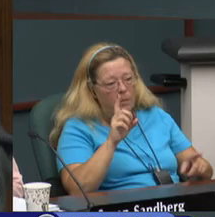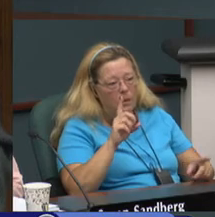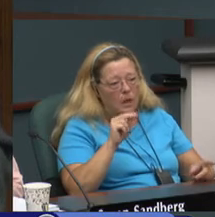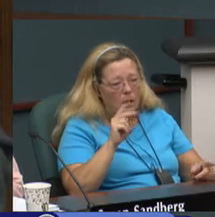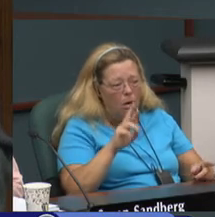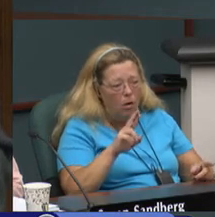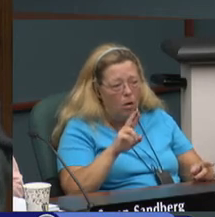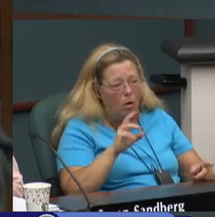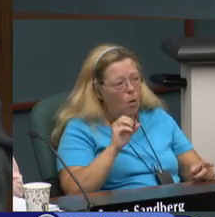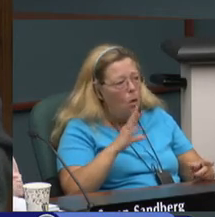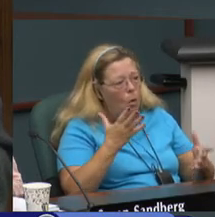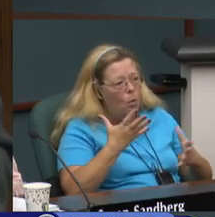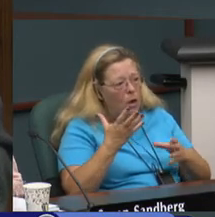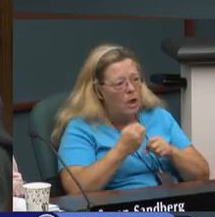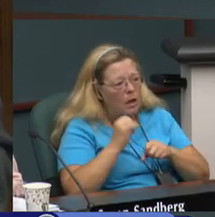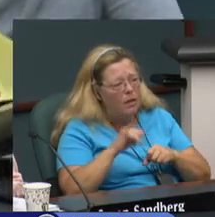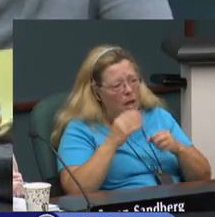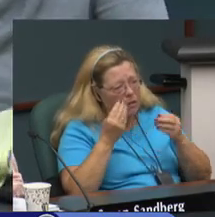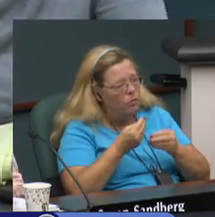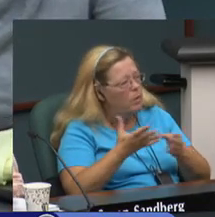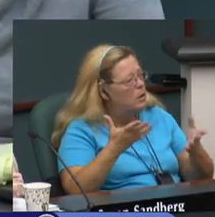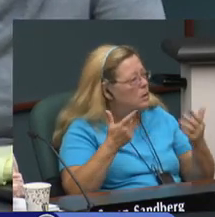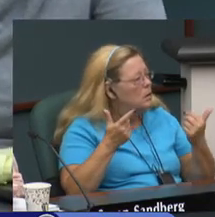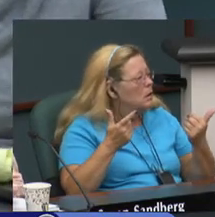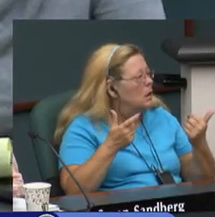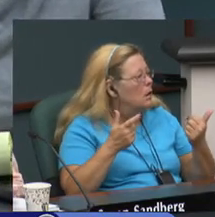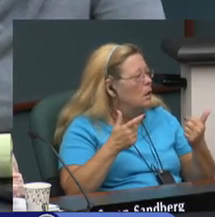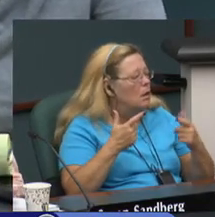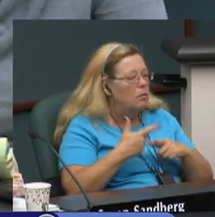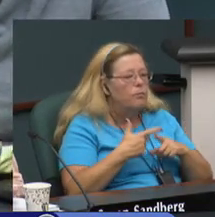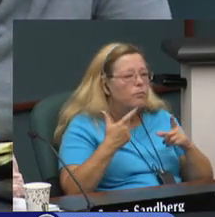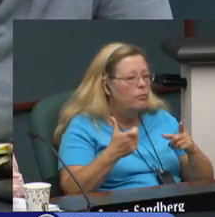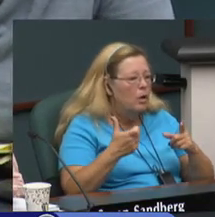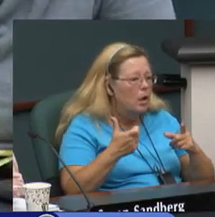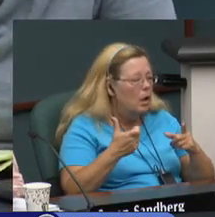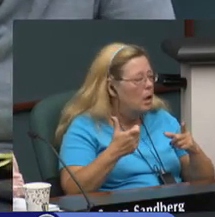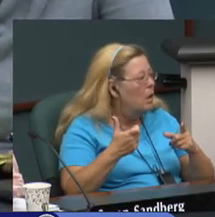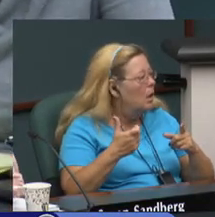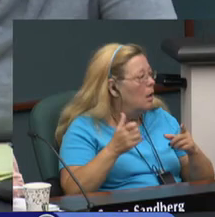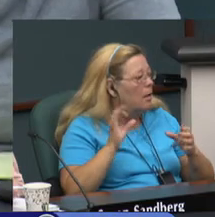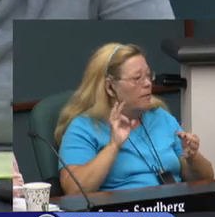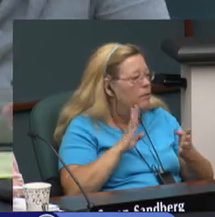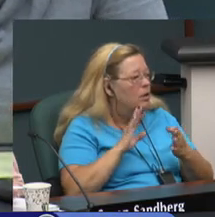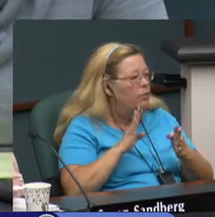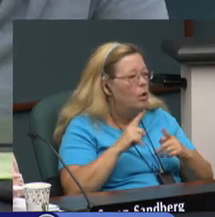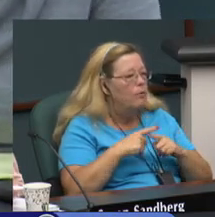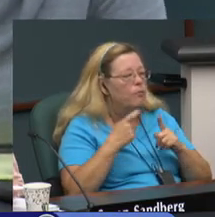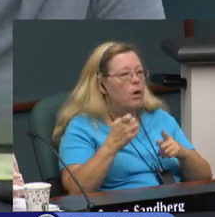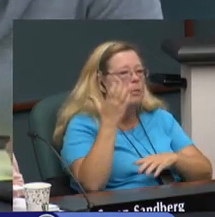derived it was derived from we had got feedback from the tree Commission we got